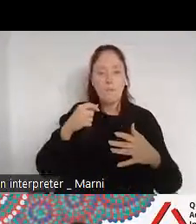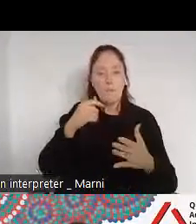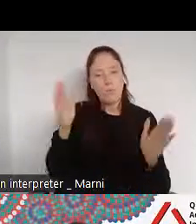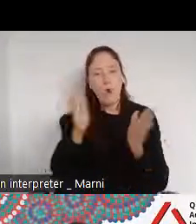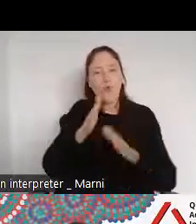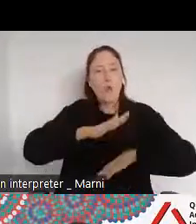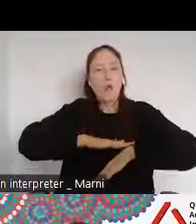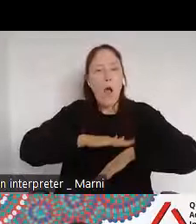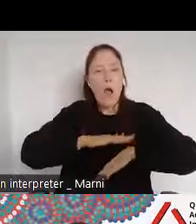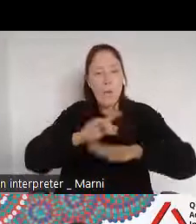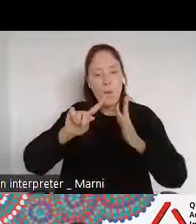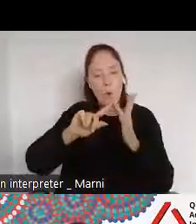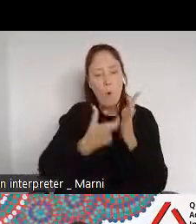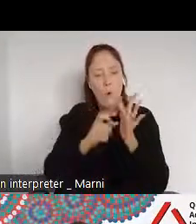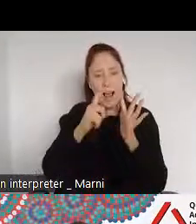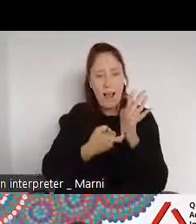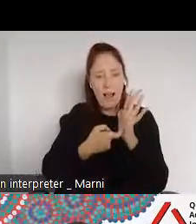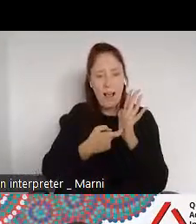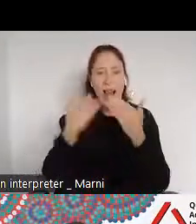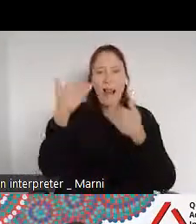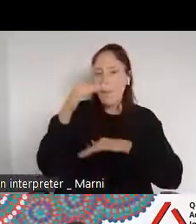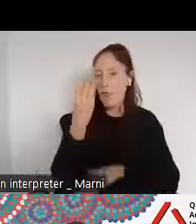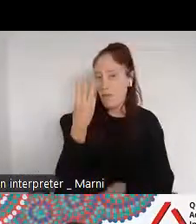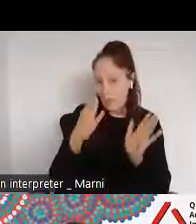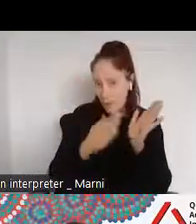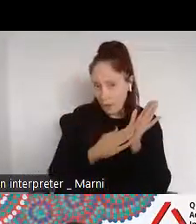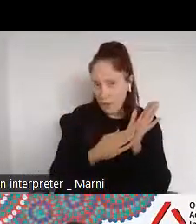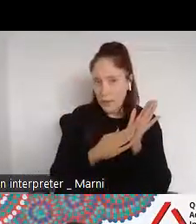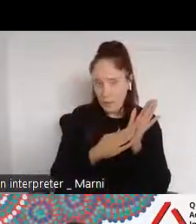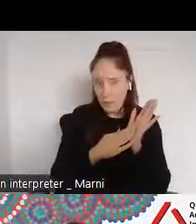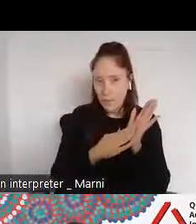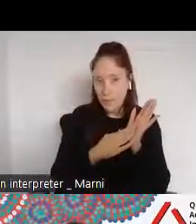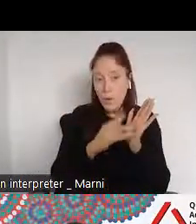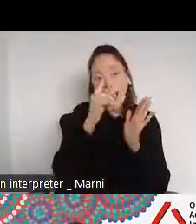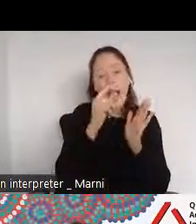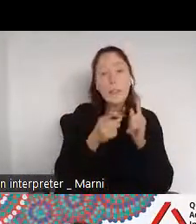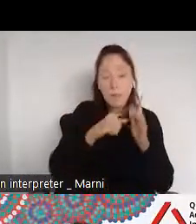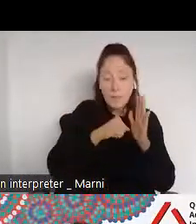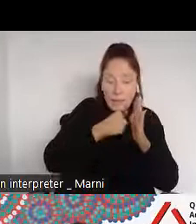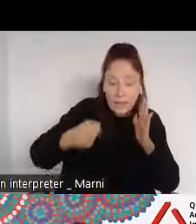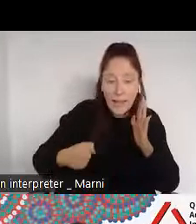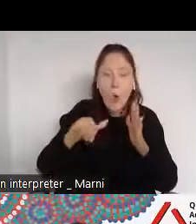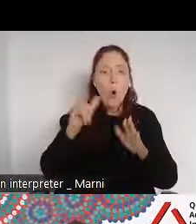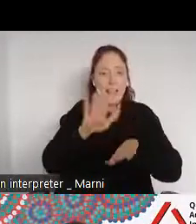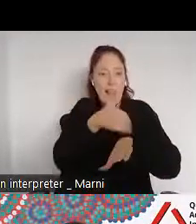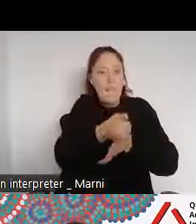can go for a maximum of three months. They can be extended or remade for a further three months if